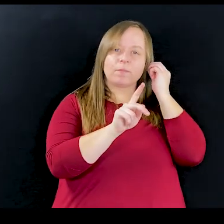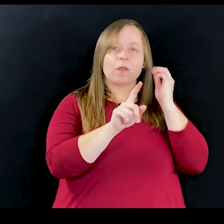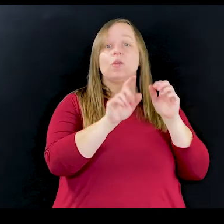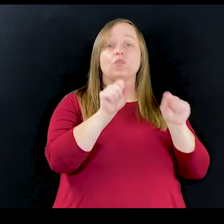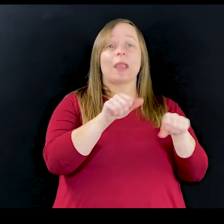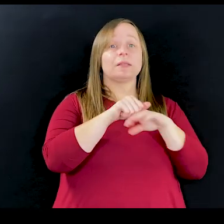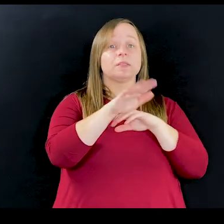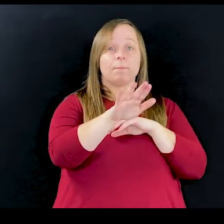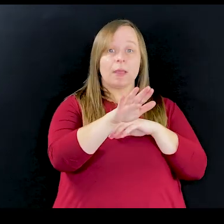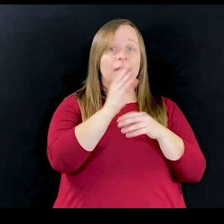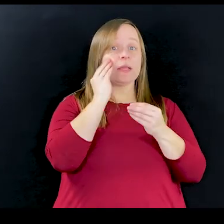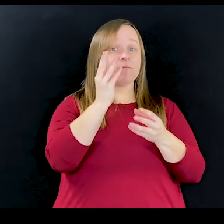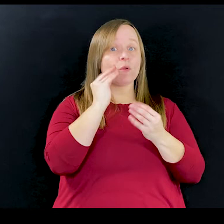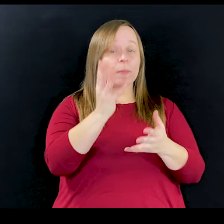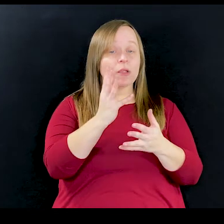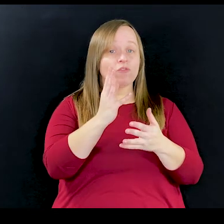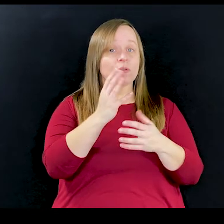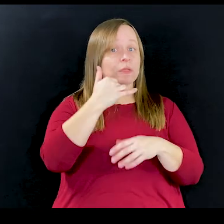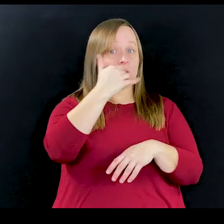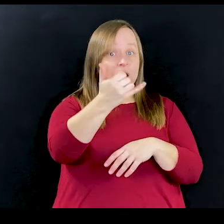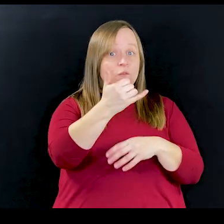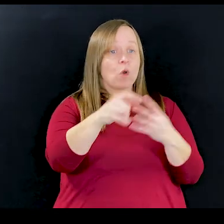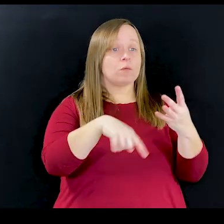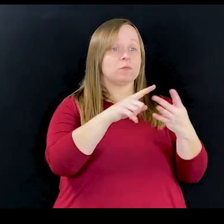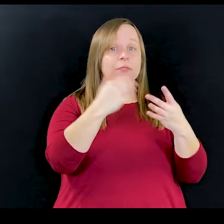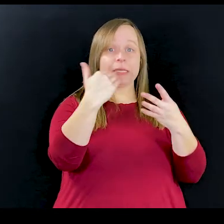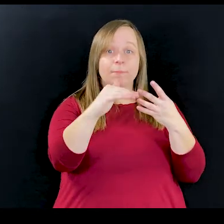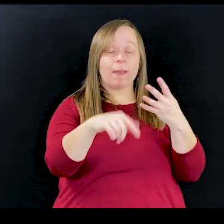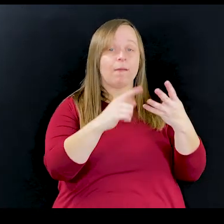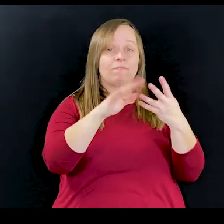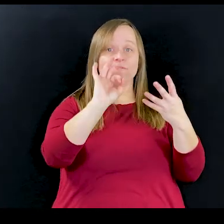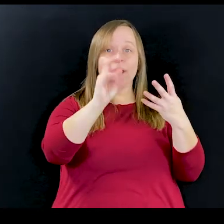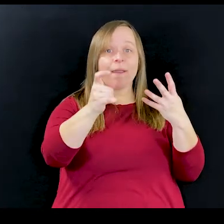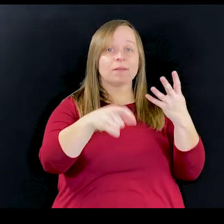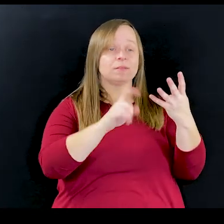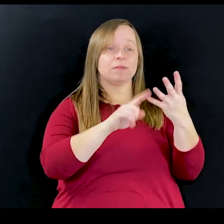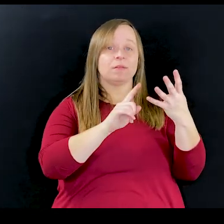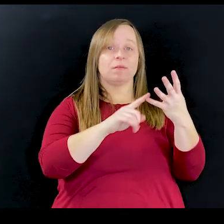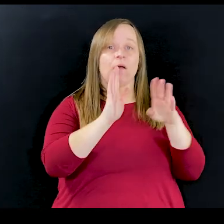You can submit your information by telephone, by email, by fax.